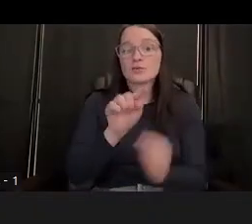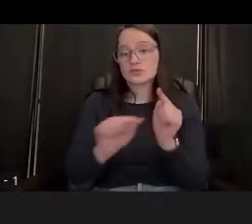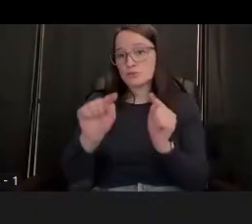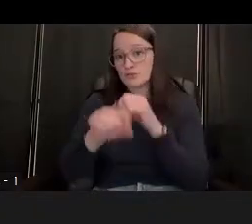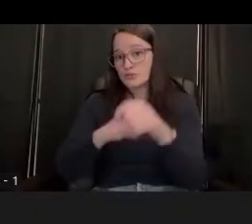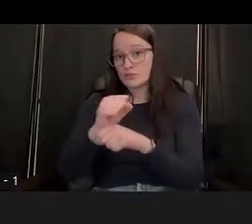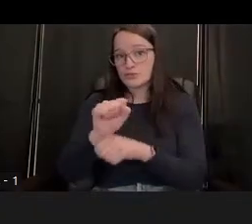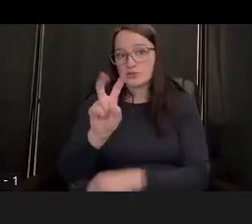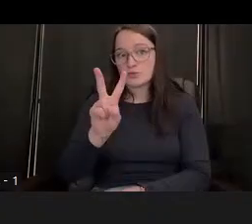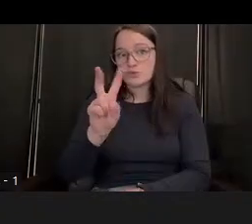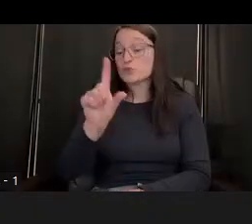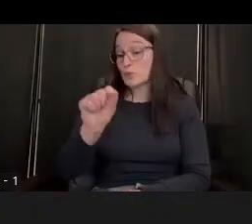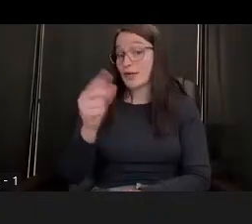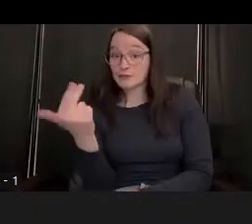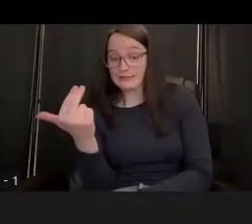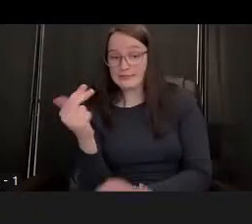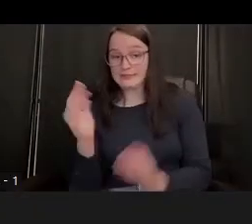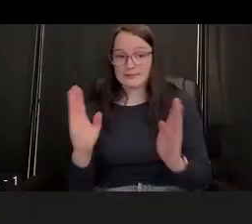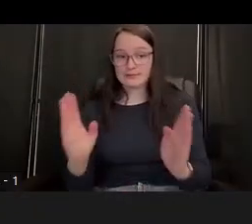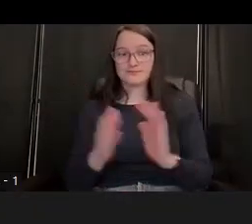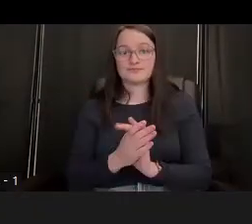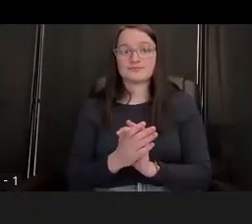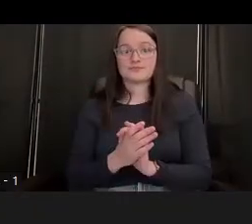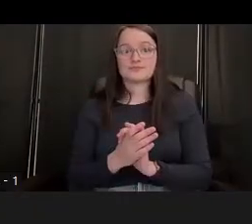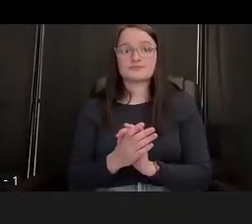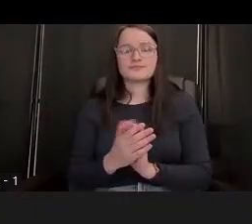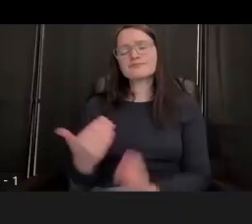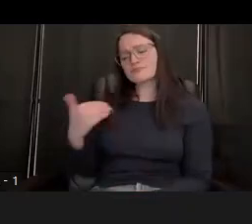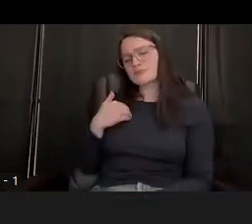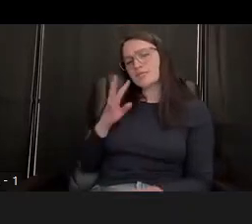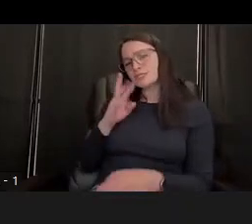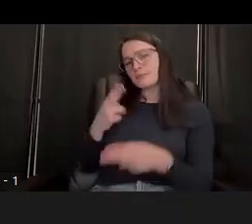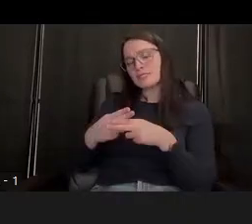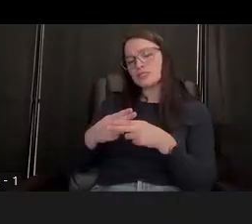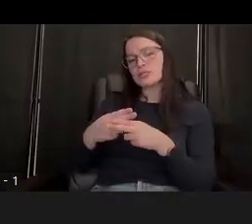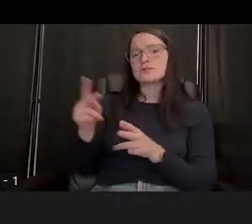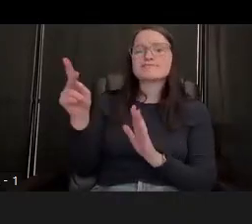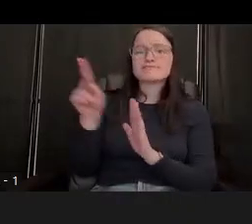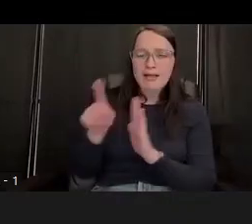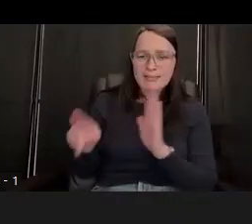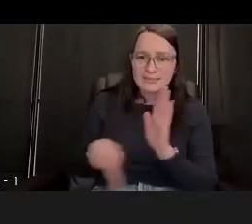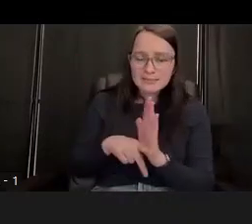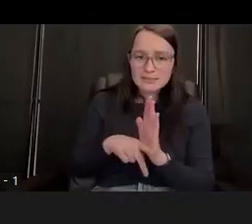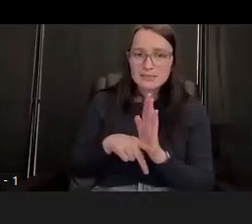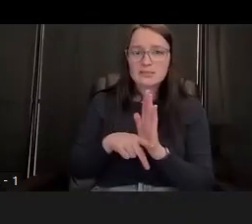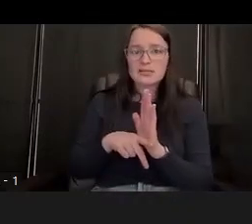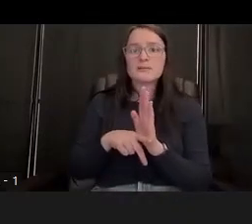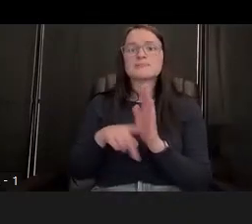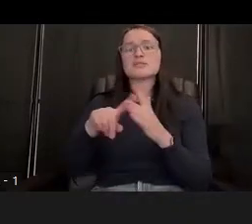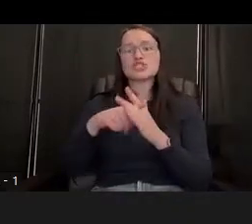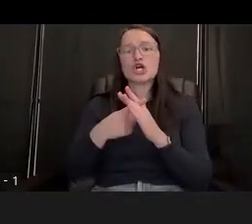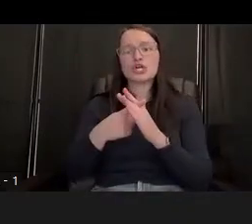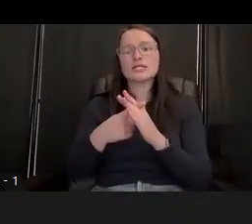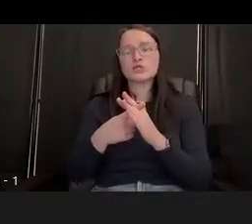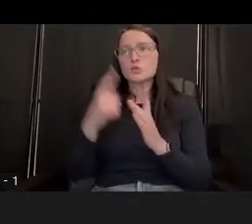that this is where I was speaking earlier about policy um beginning to increase expectations and